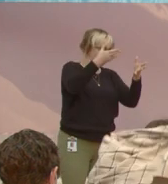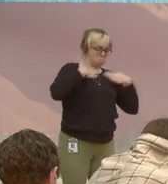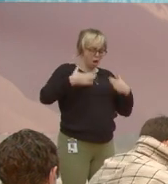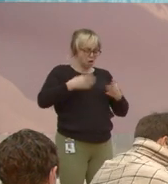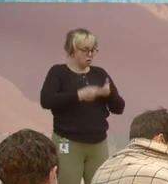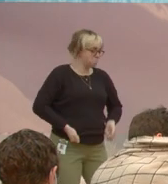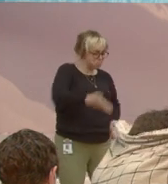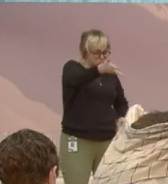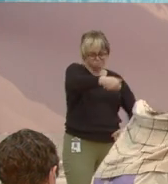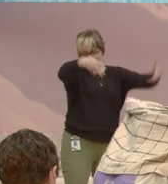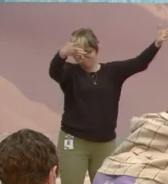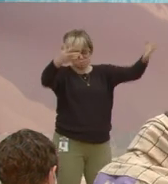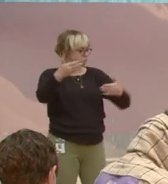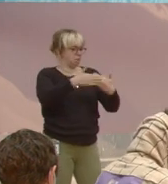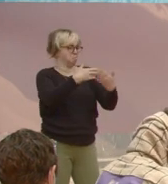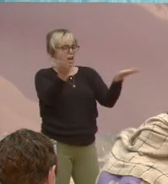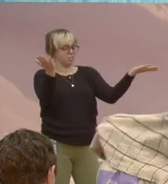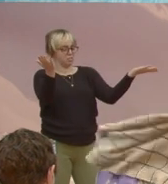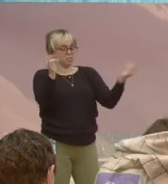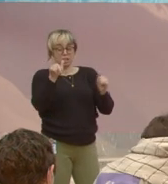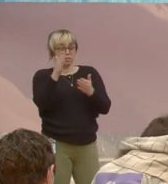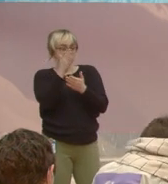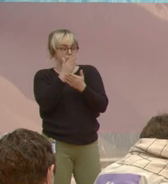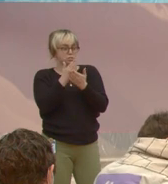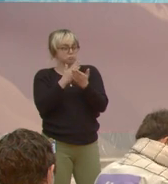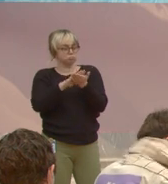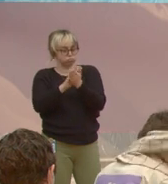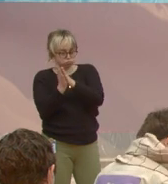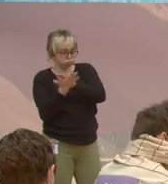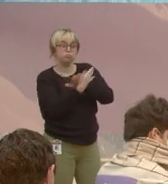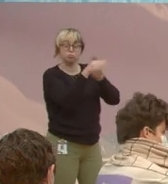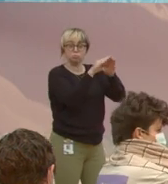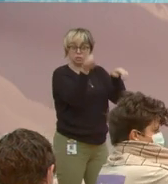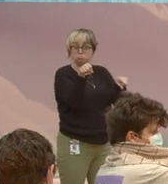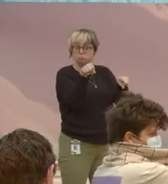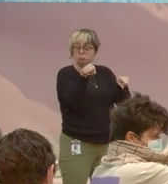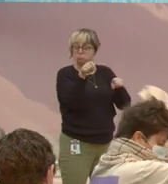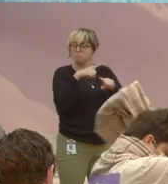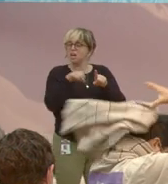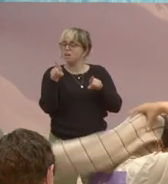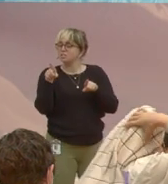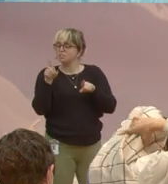floor. You're doing a lot of stuff like that. Some of that stuff has gone into museums. But there's always this challenge in